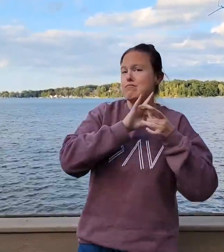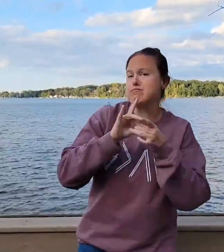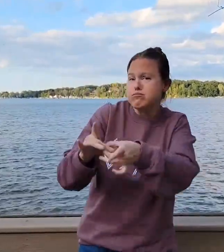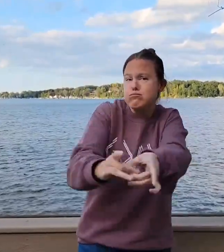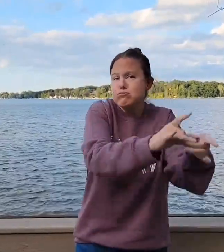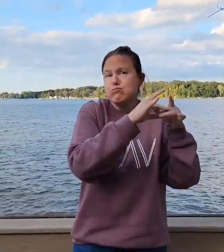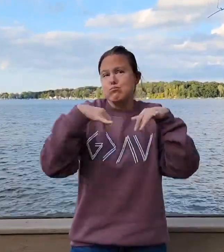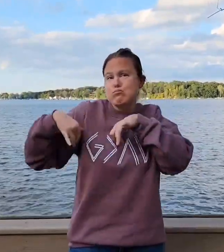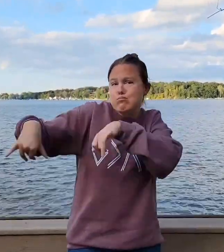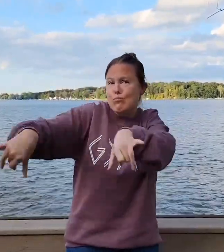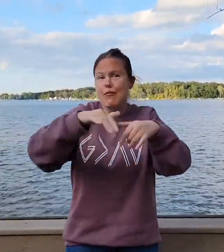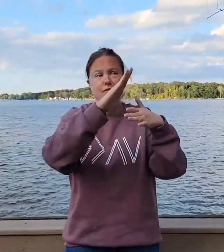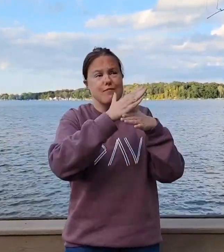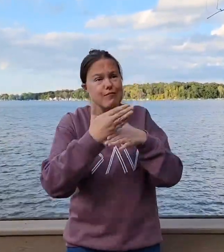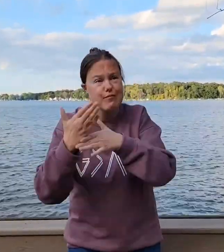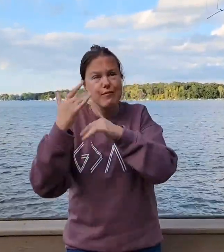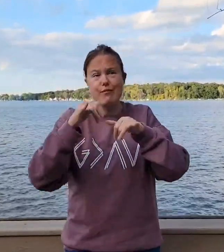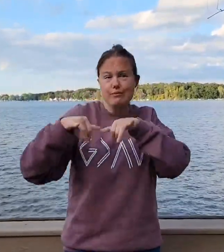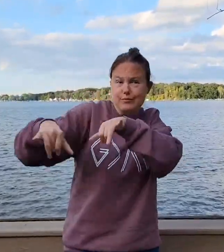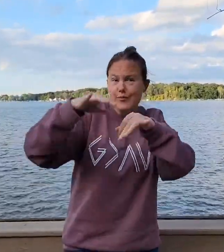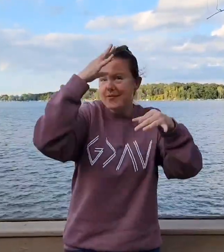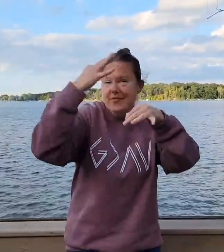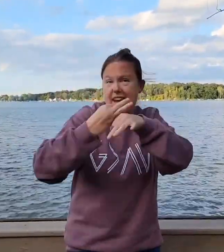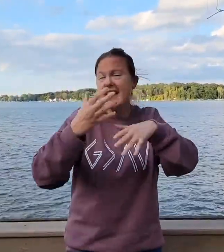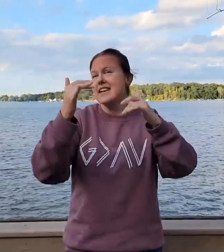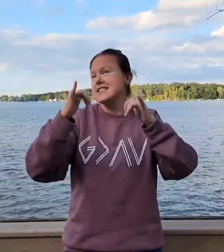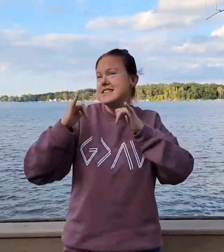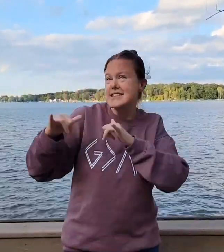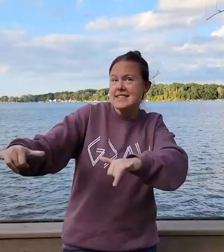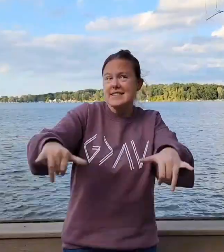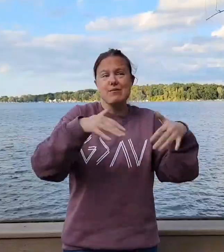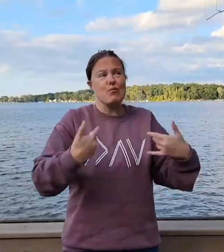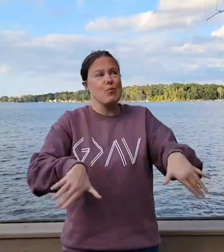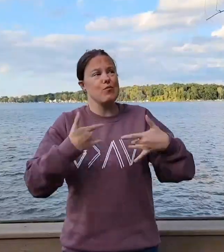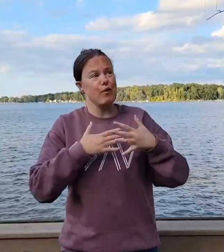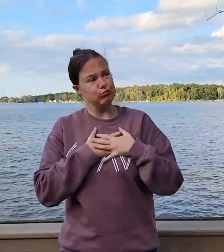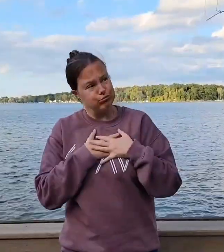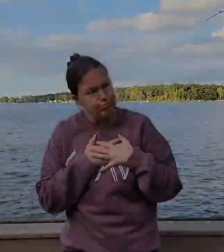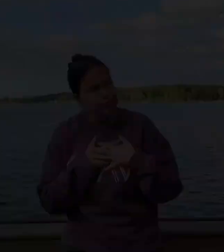each other, and connect and share the same faith together, it's amazing!